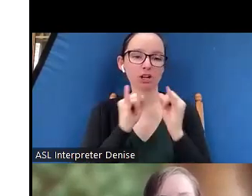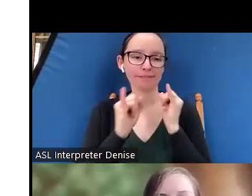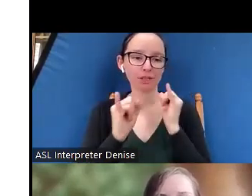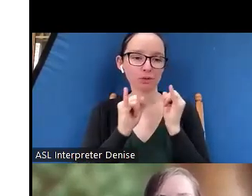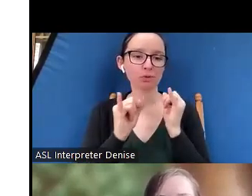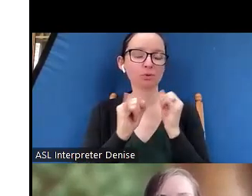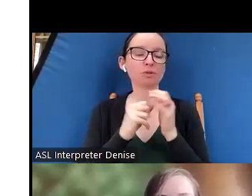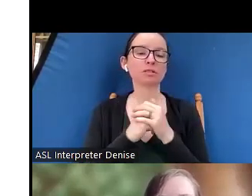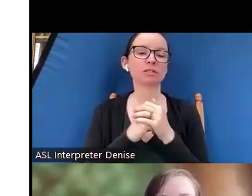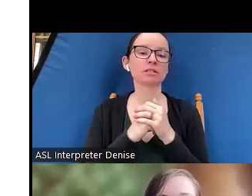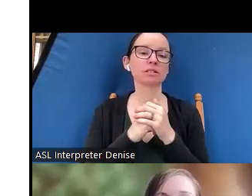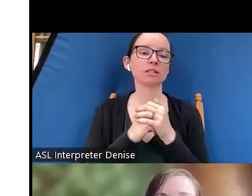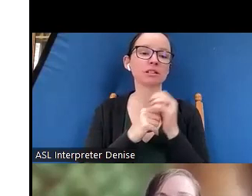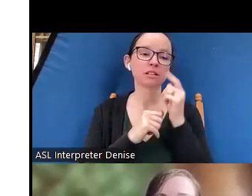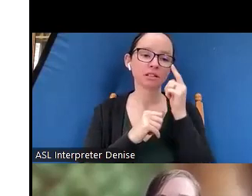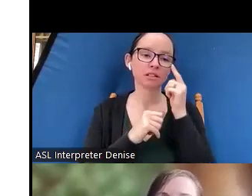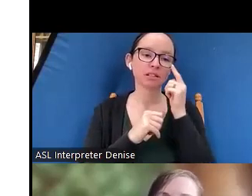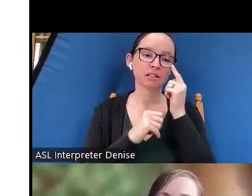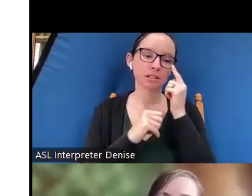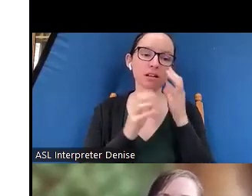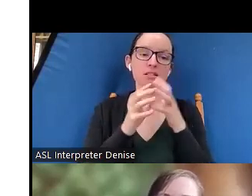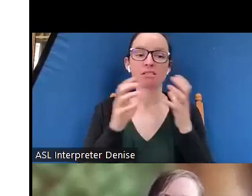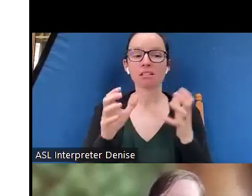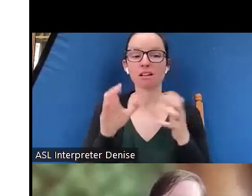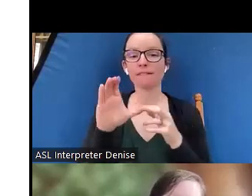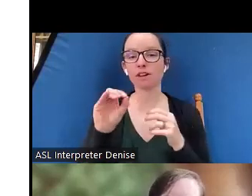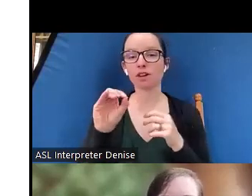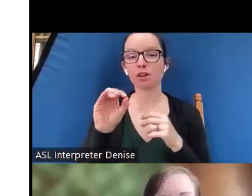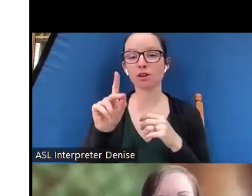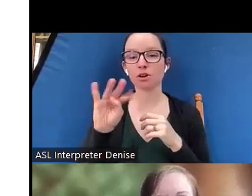And then yeah, we've done a lot of coding of transcripts from 36